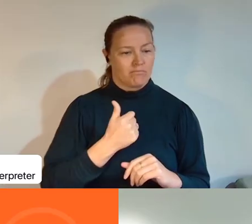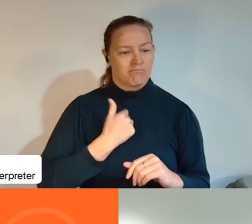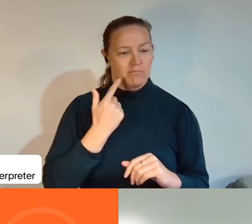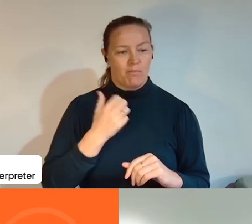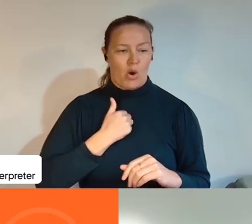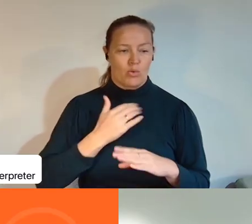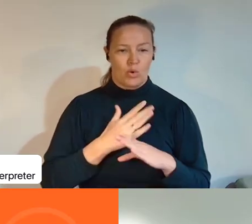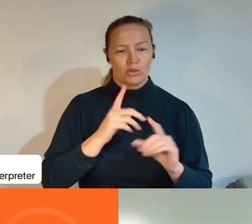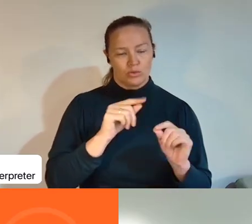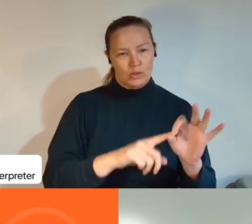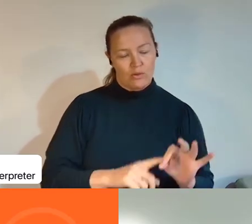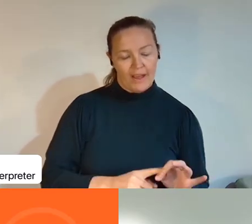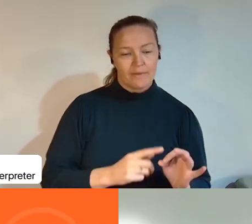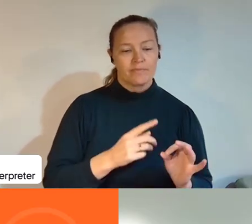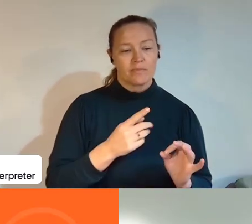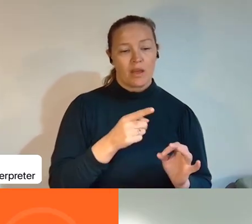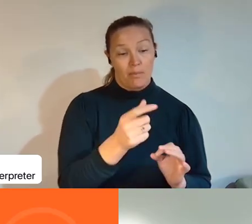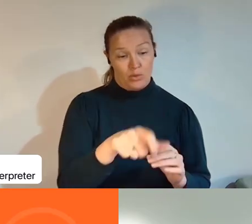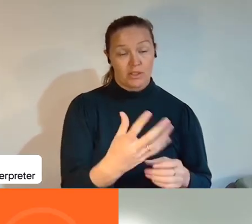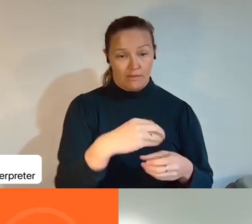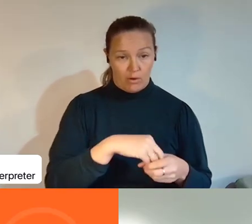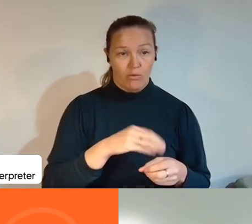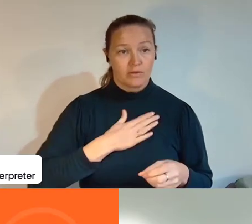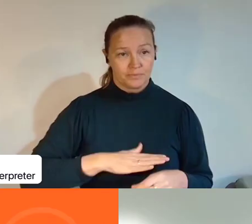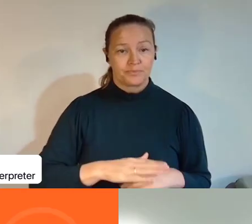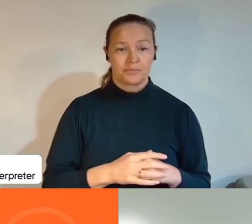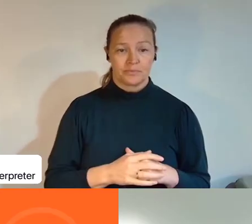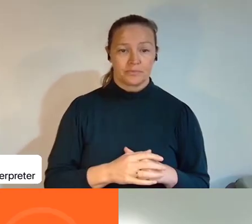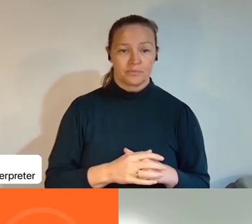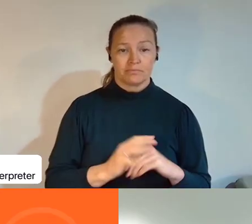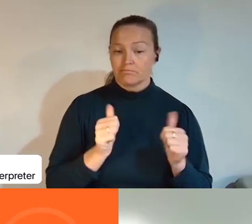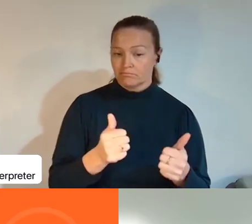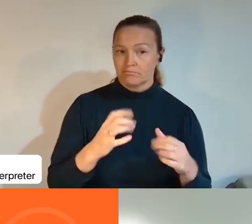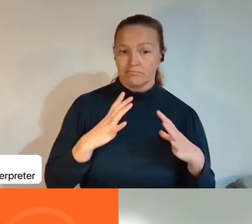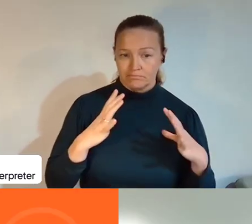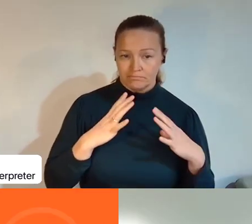and this person wanted to be involved in the survey. Which was fine, and it got up to the